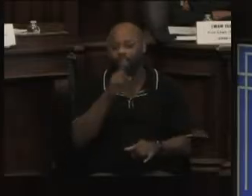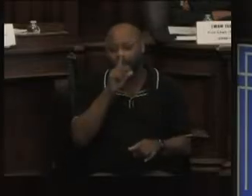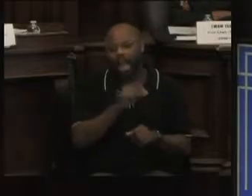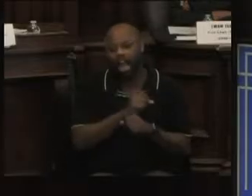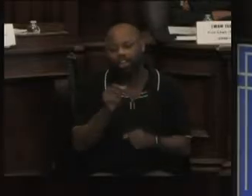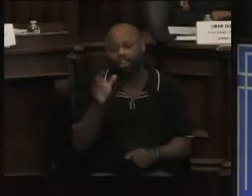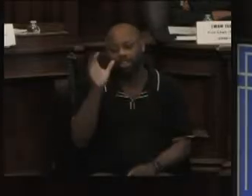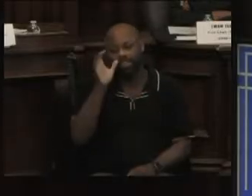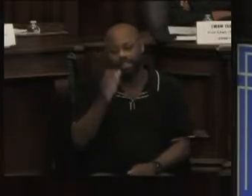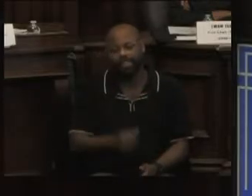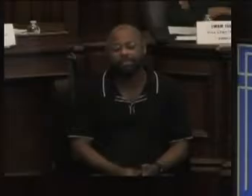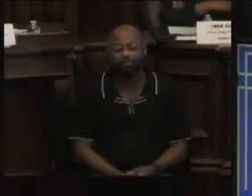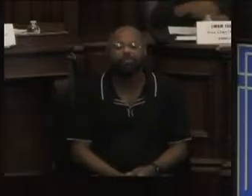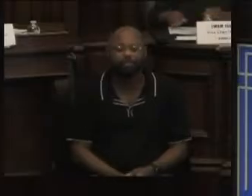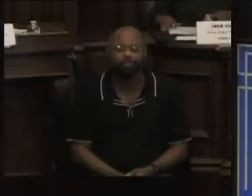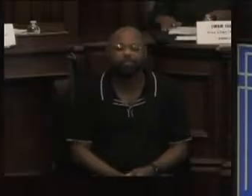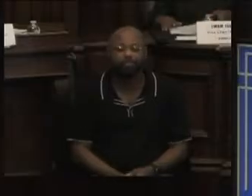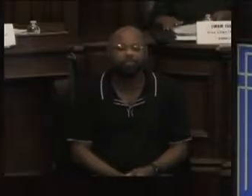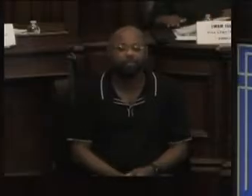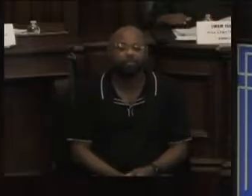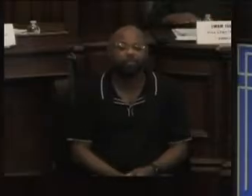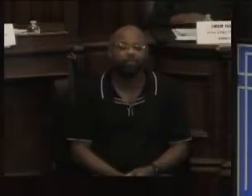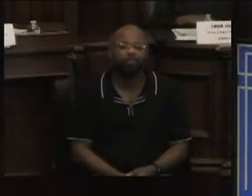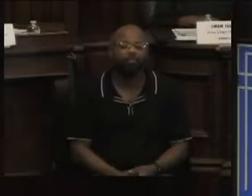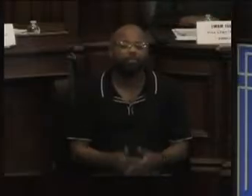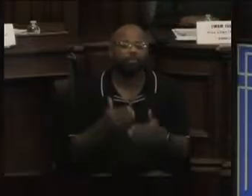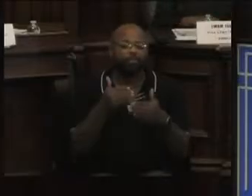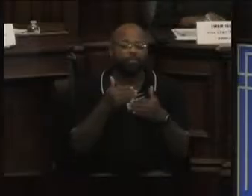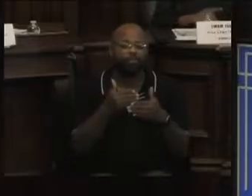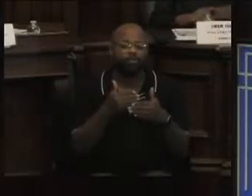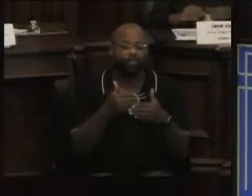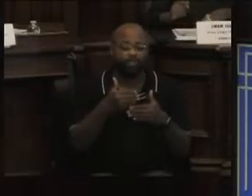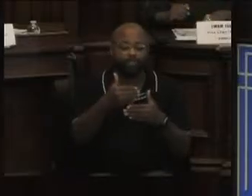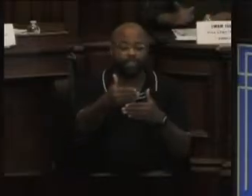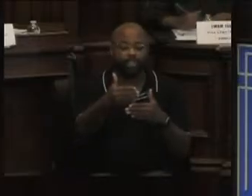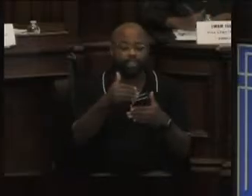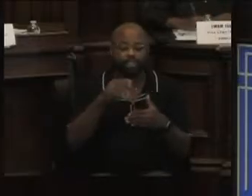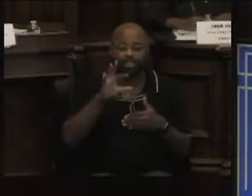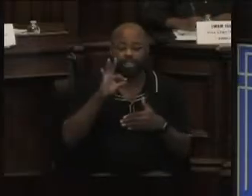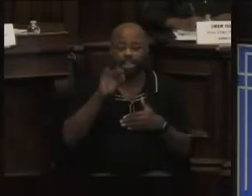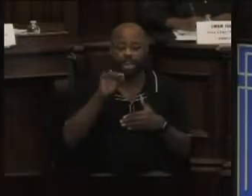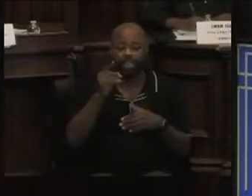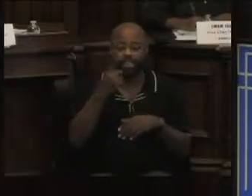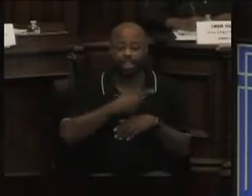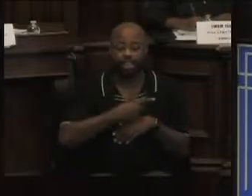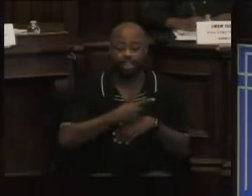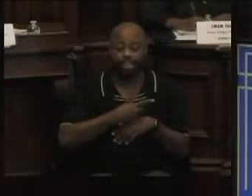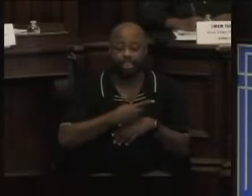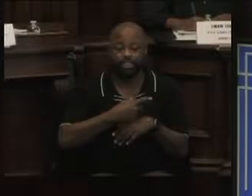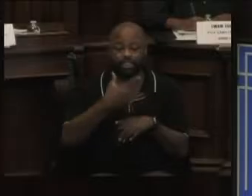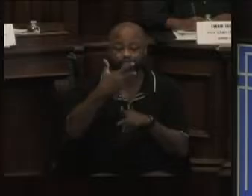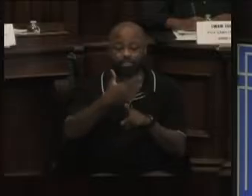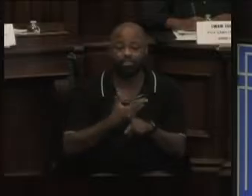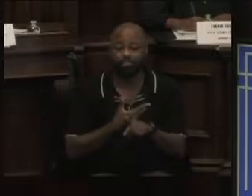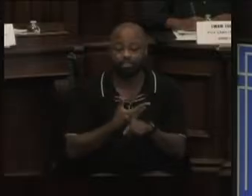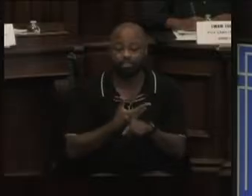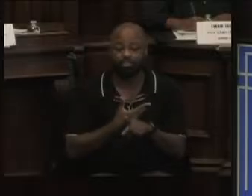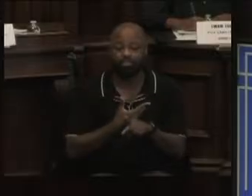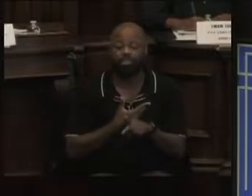Reporting back helps to build the trust that we actually